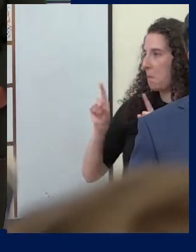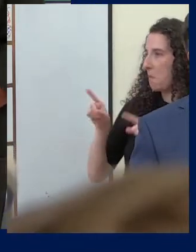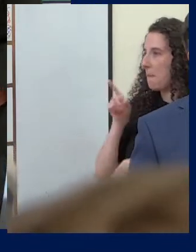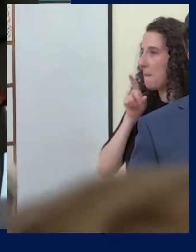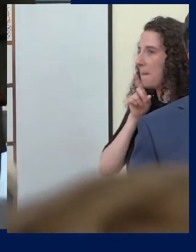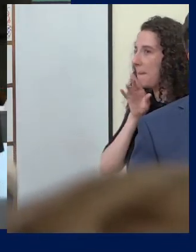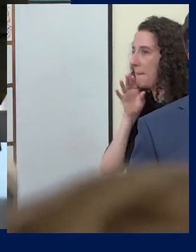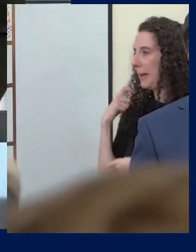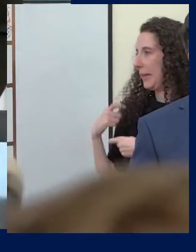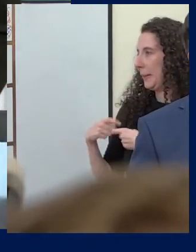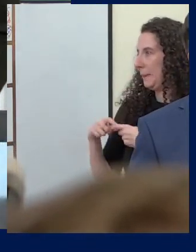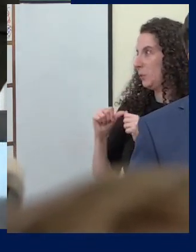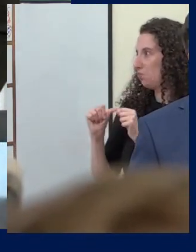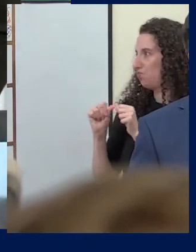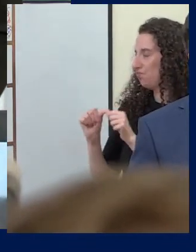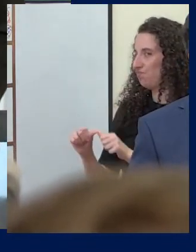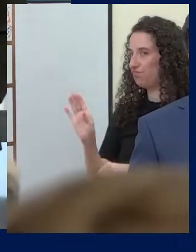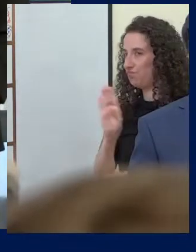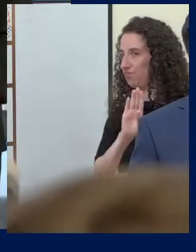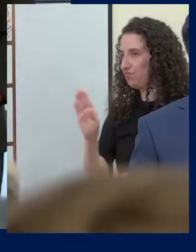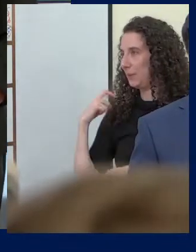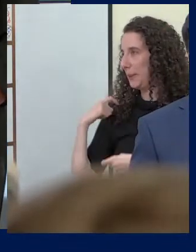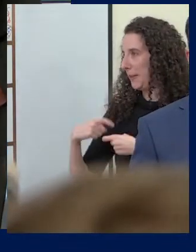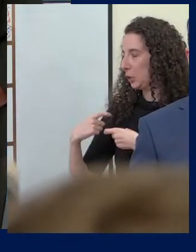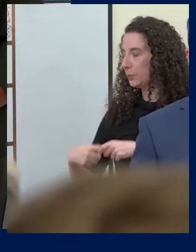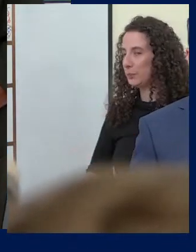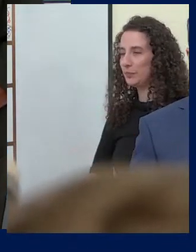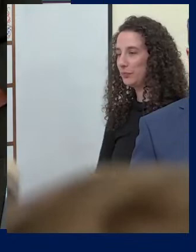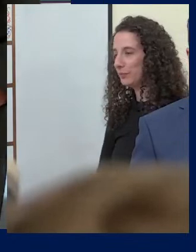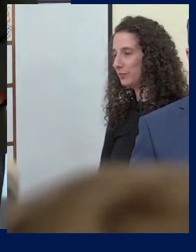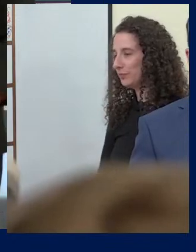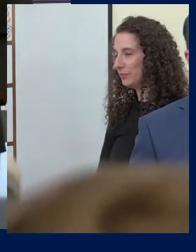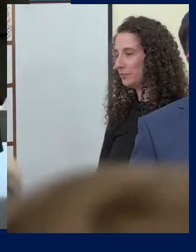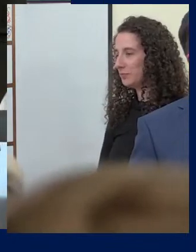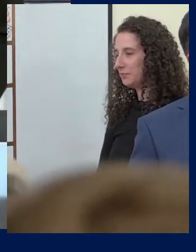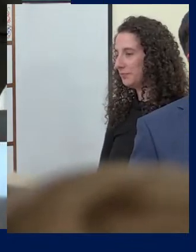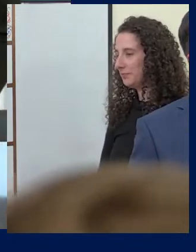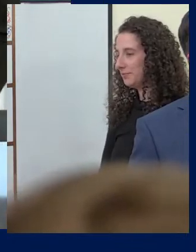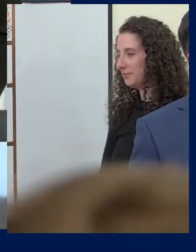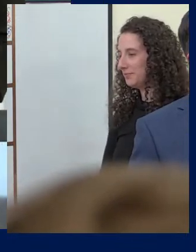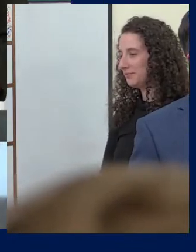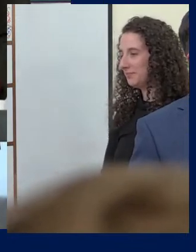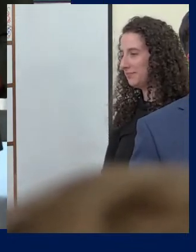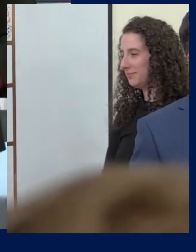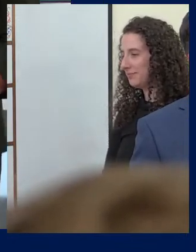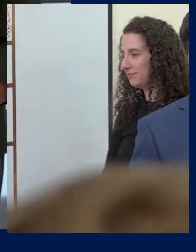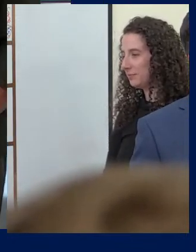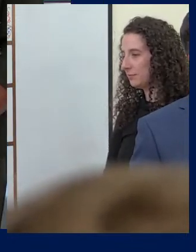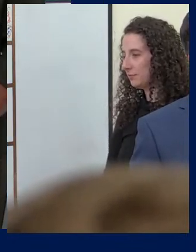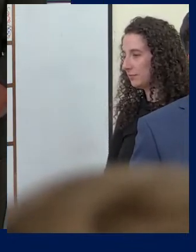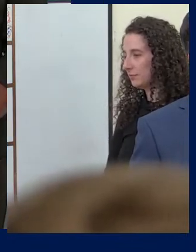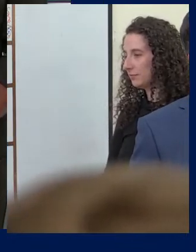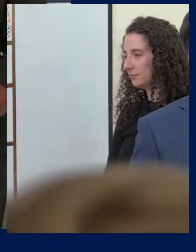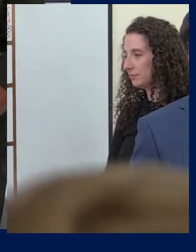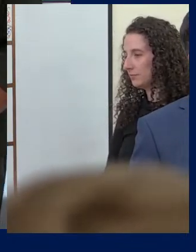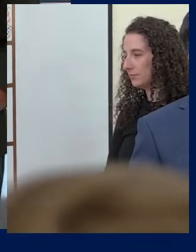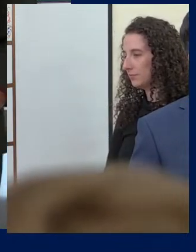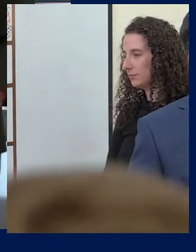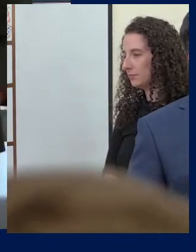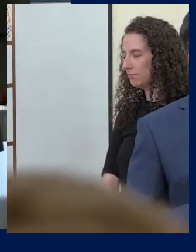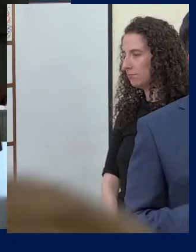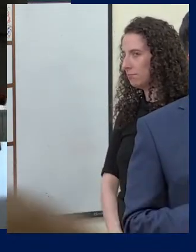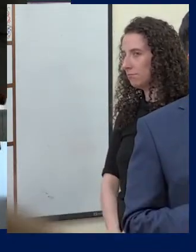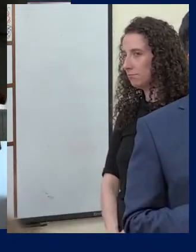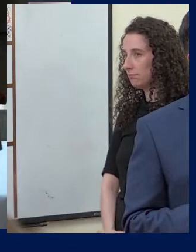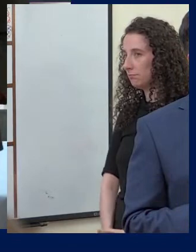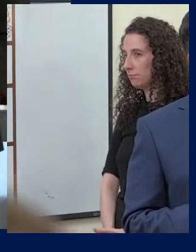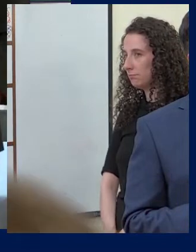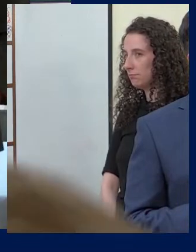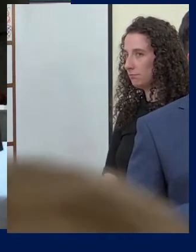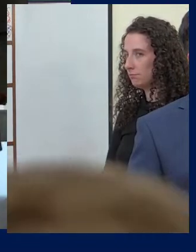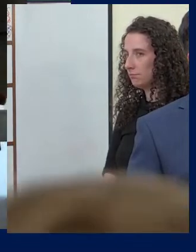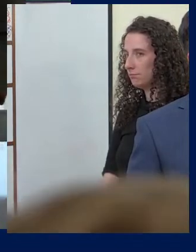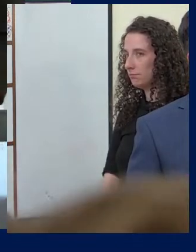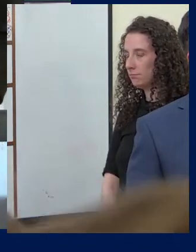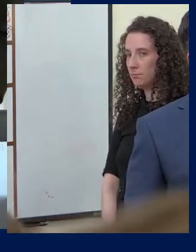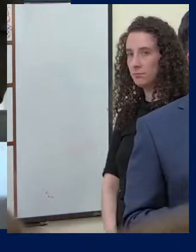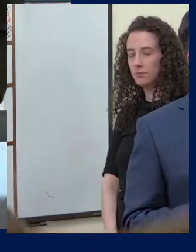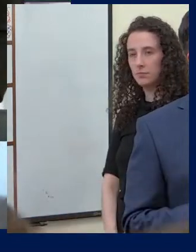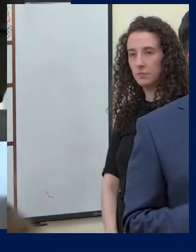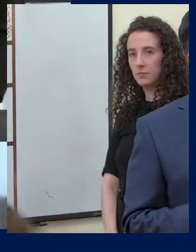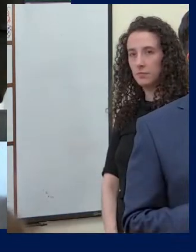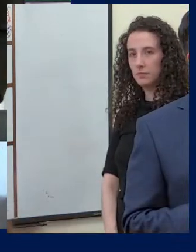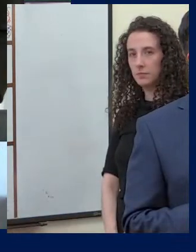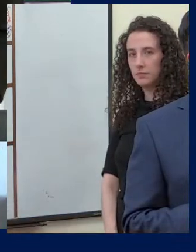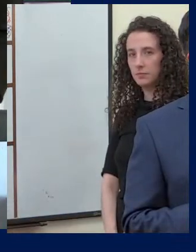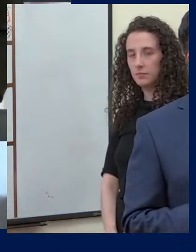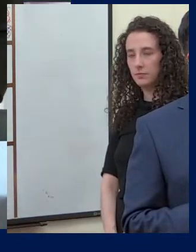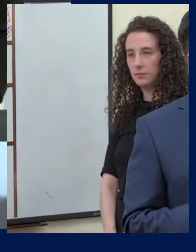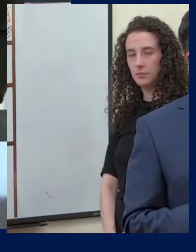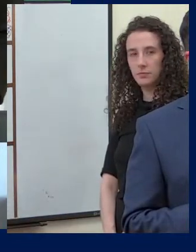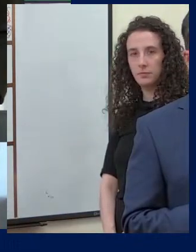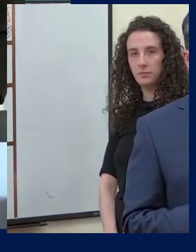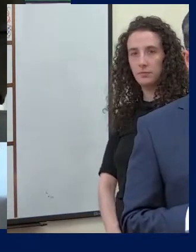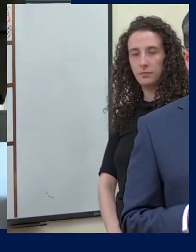time